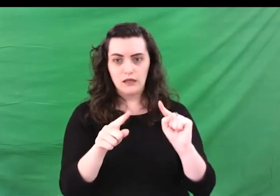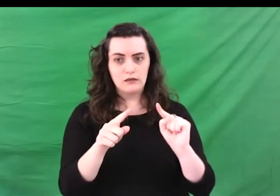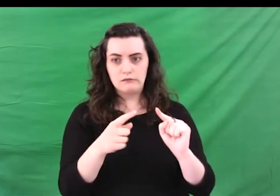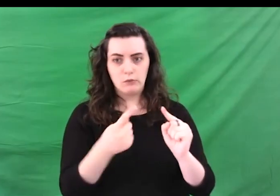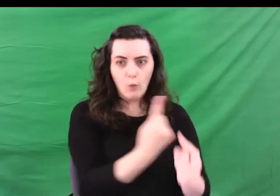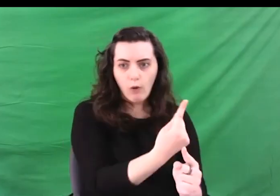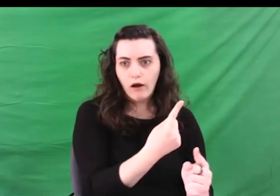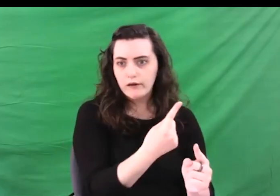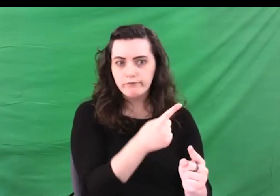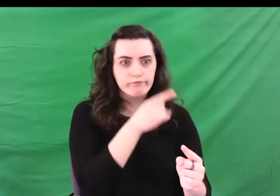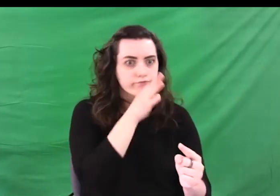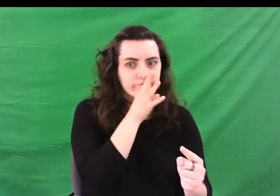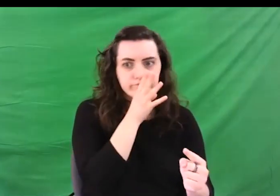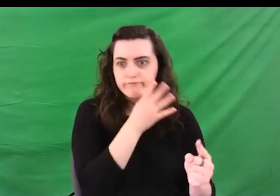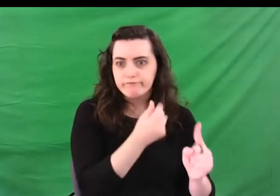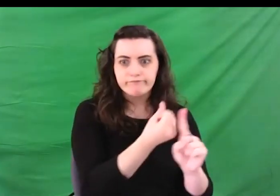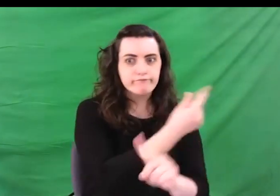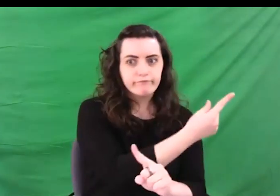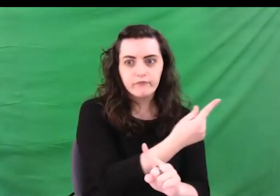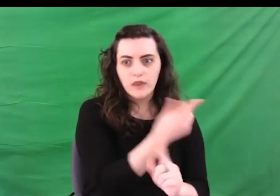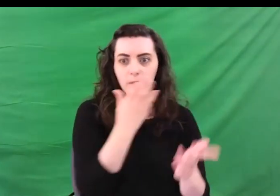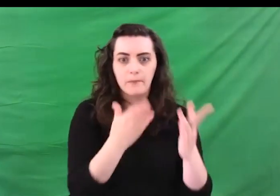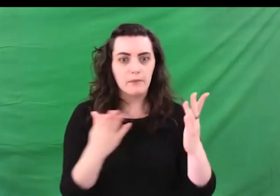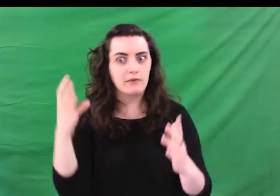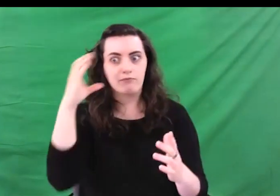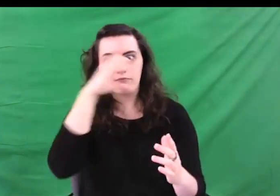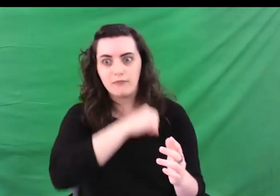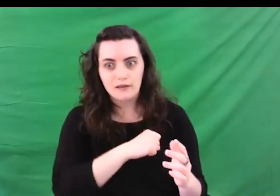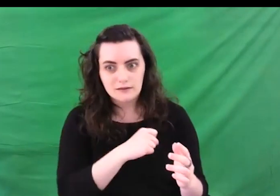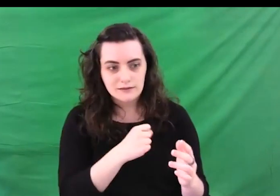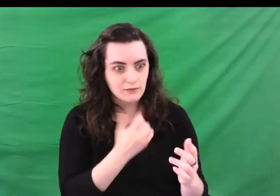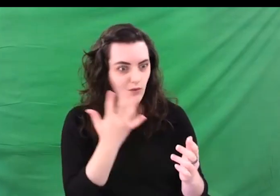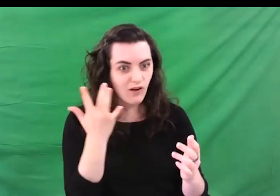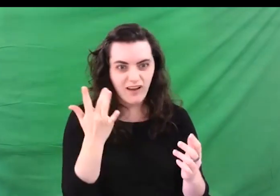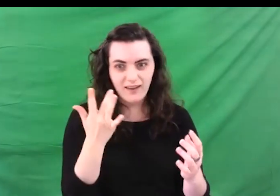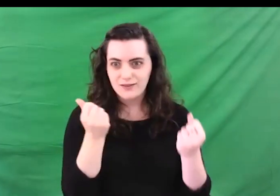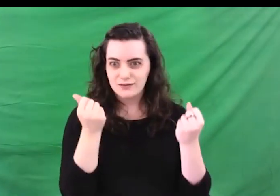one voice in a large group. But now that there is a visual along with it,